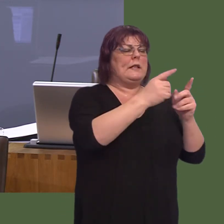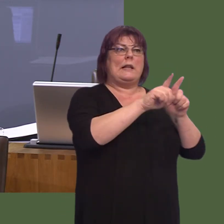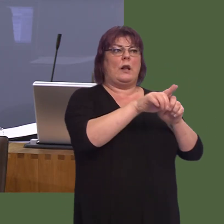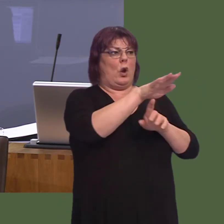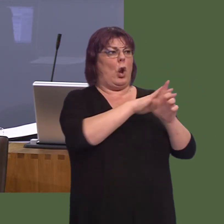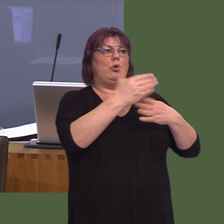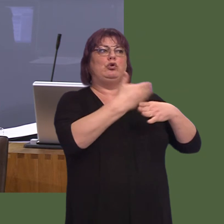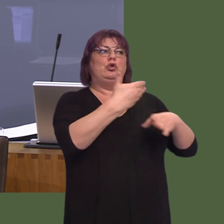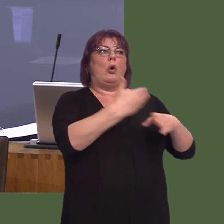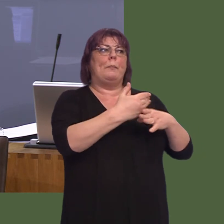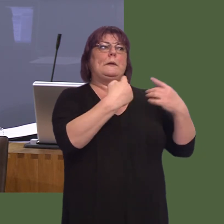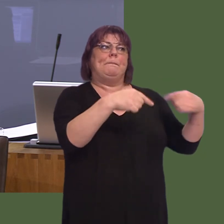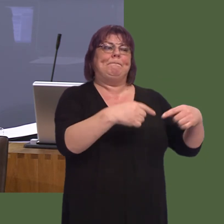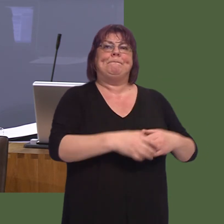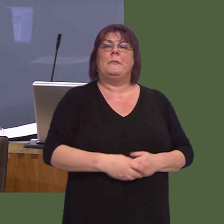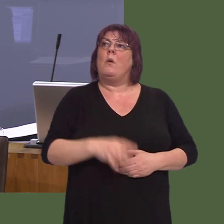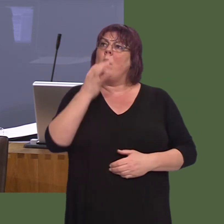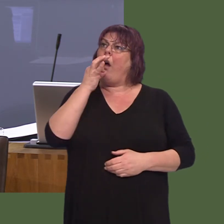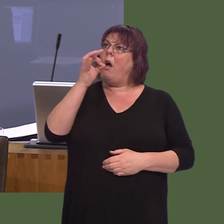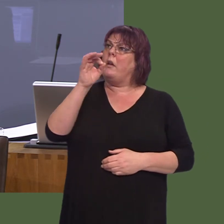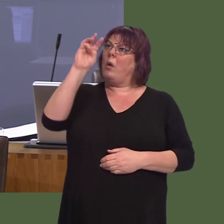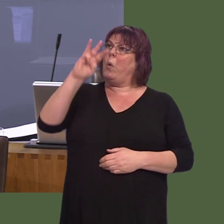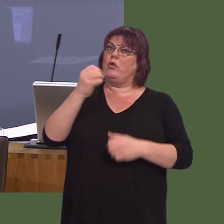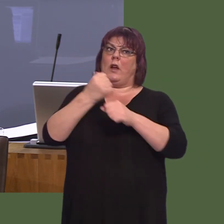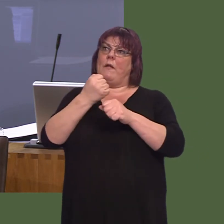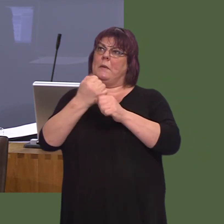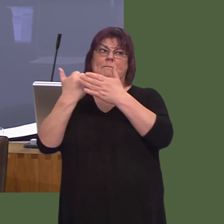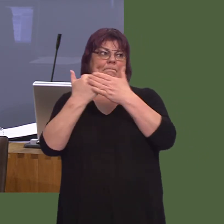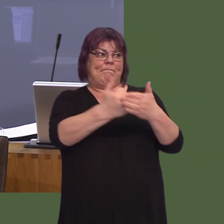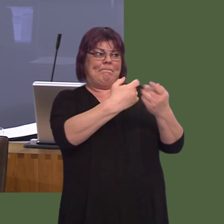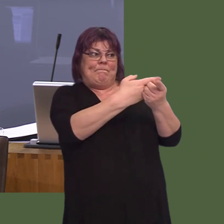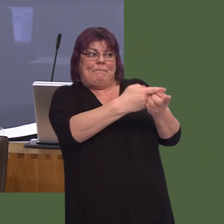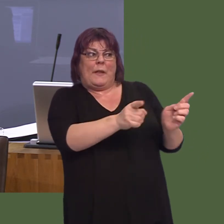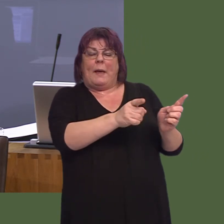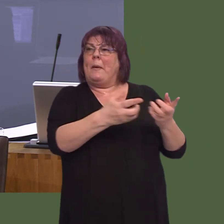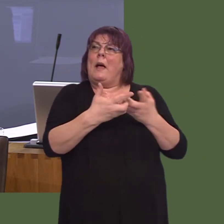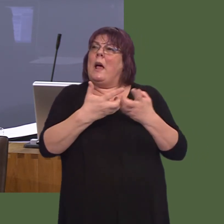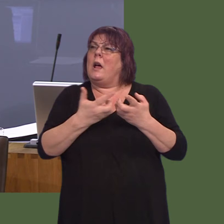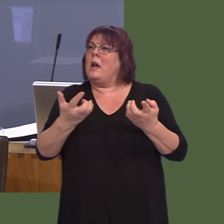jobs locally, what assistance can the Welsh Government offer bus companies such as this